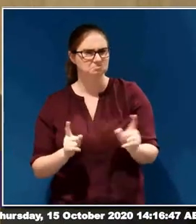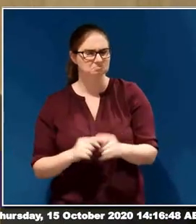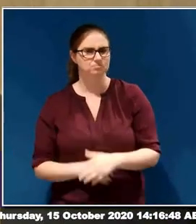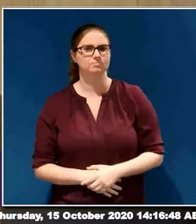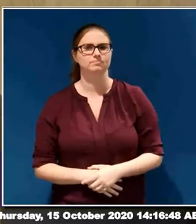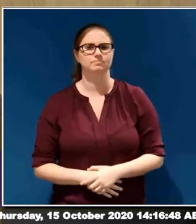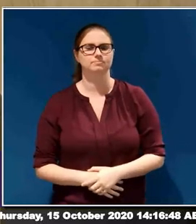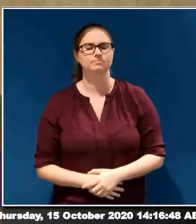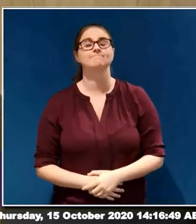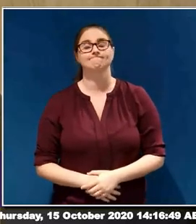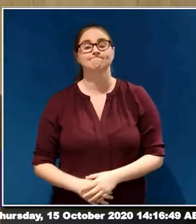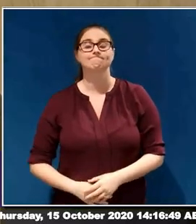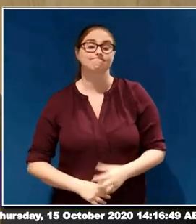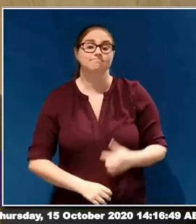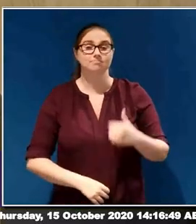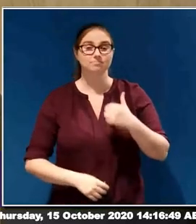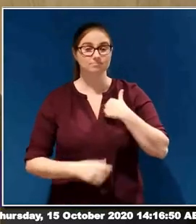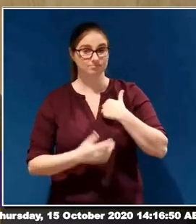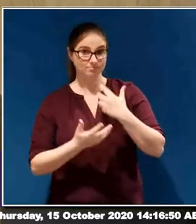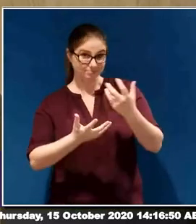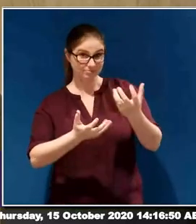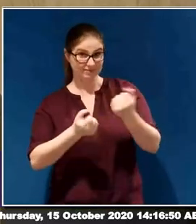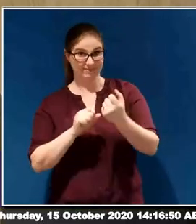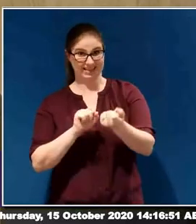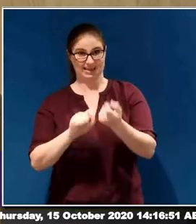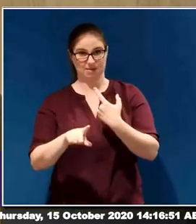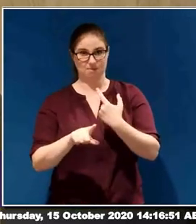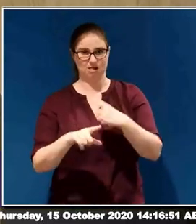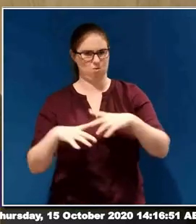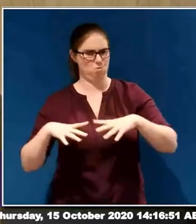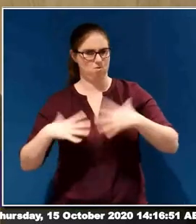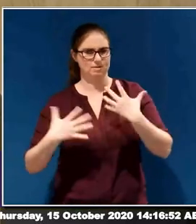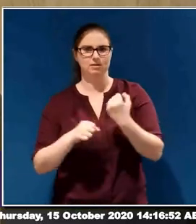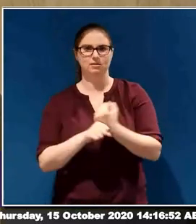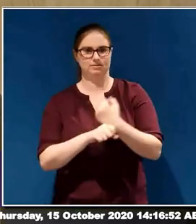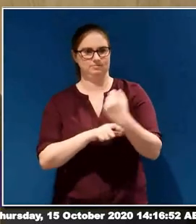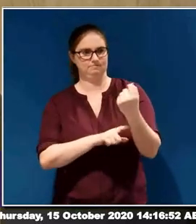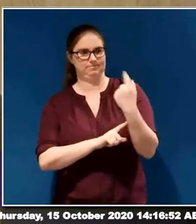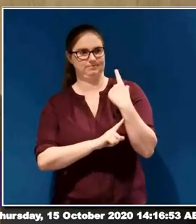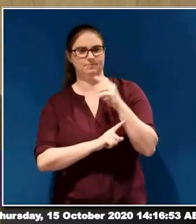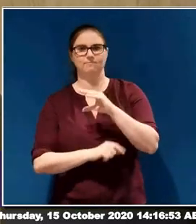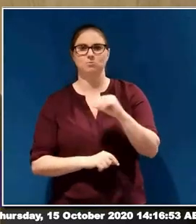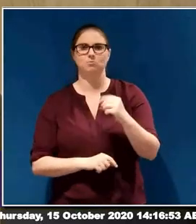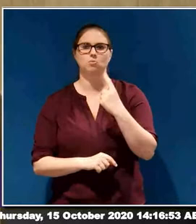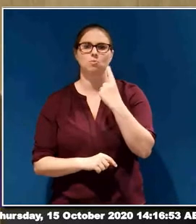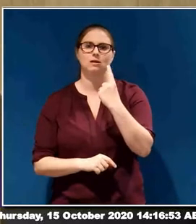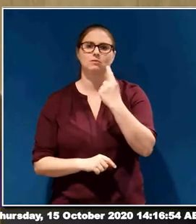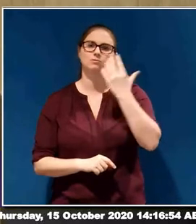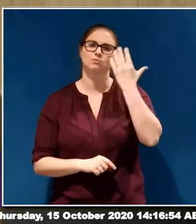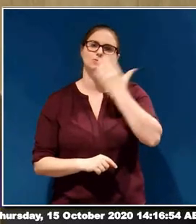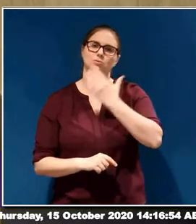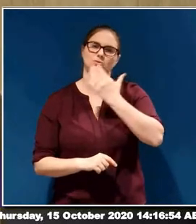OneSchool, the database platform that the Education Department uses, just